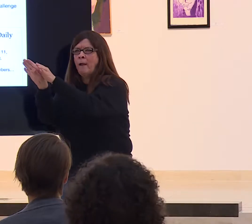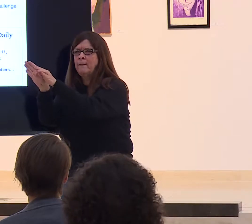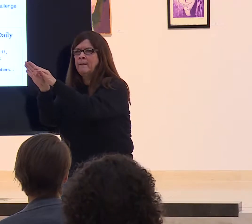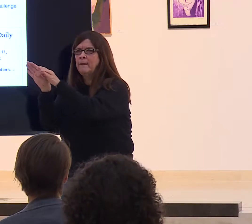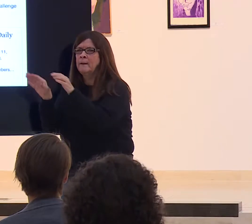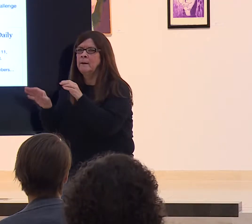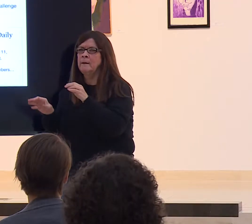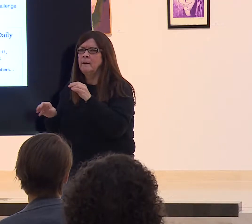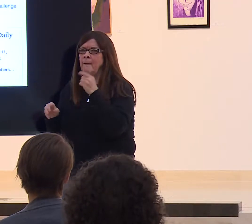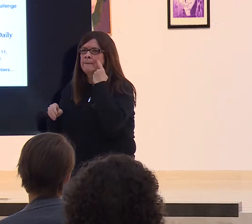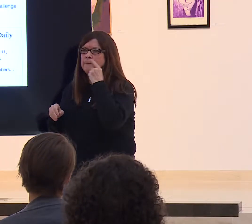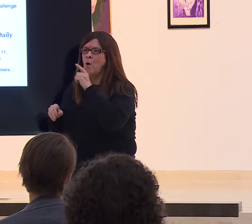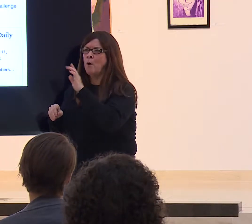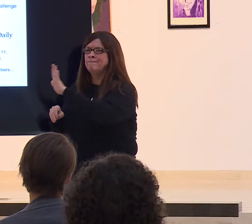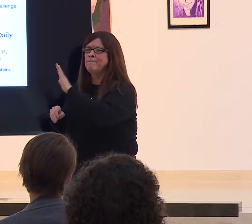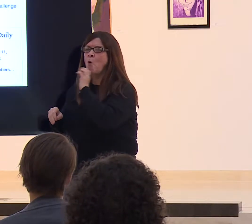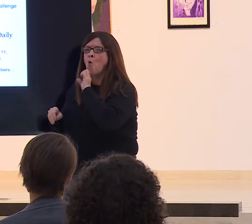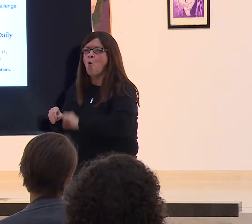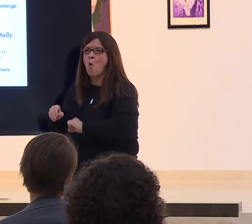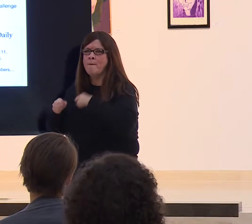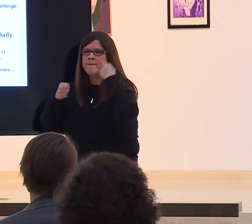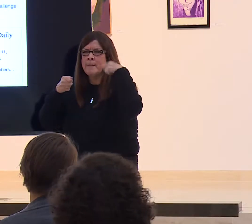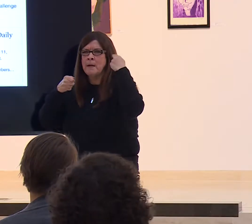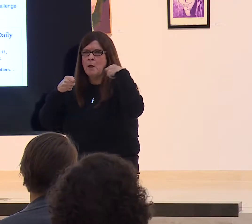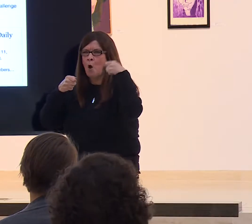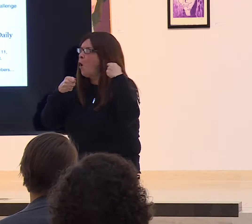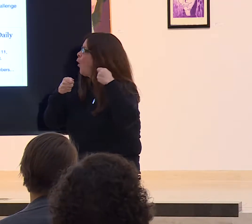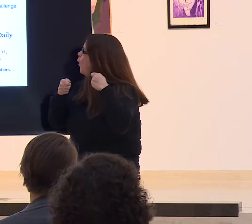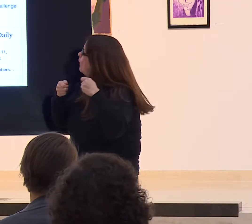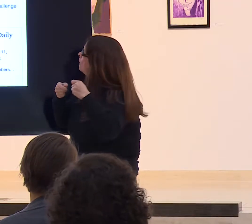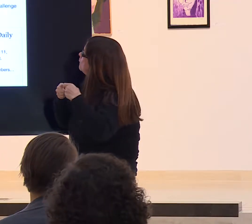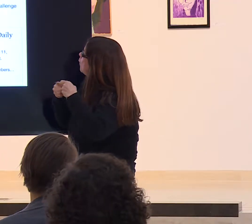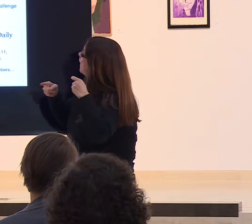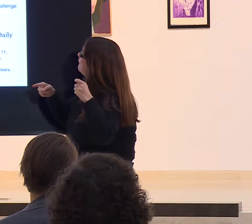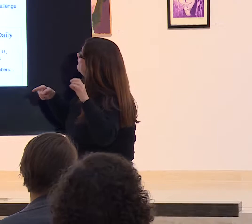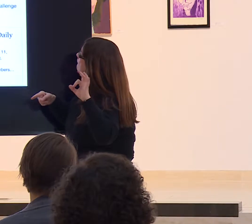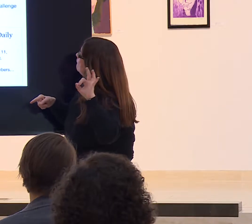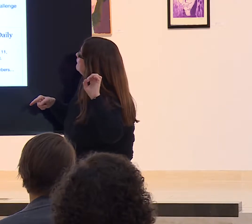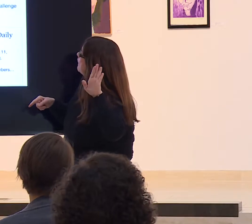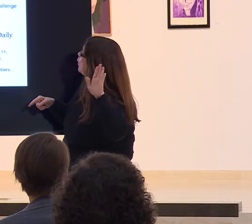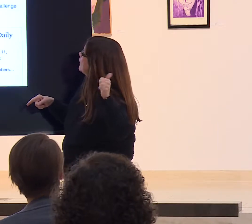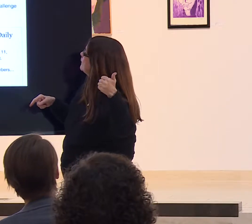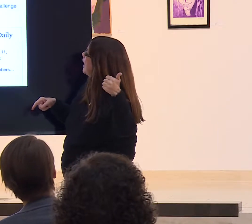I tried to contact the Daily Moth for an older video that they had